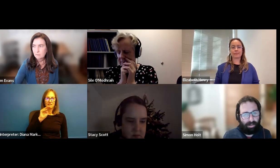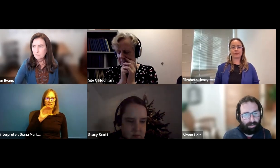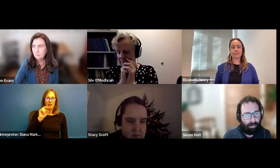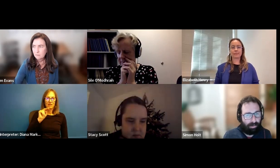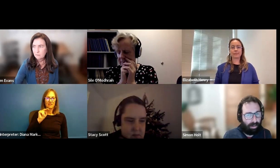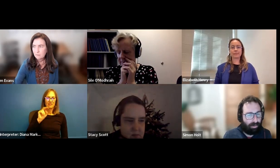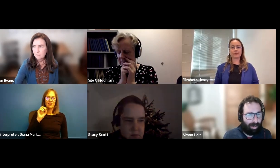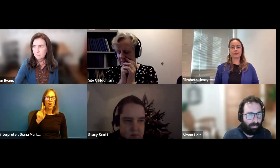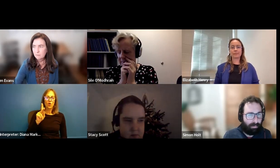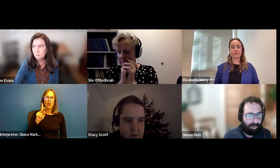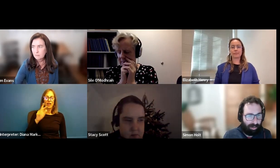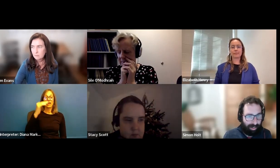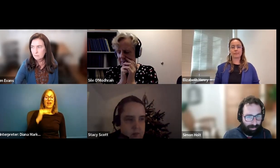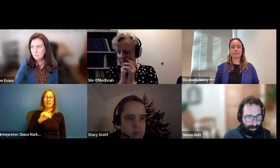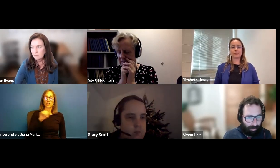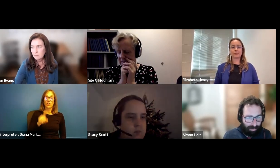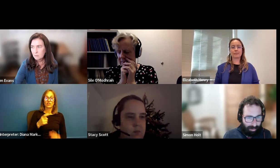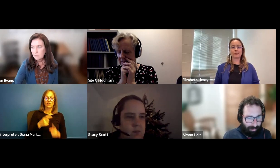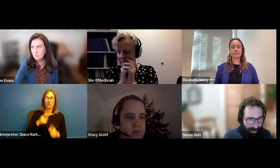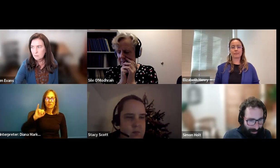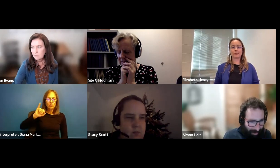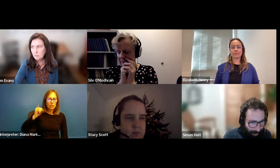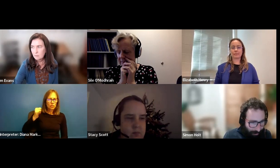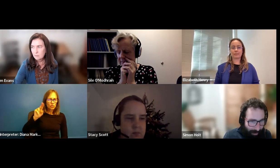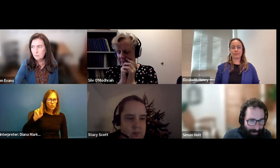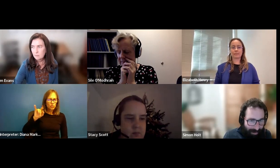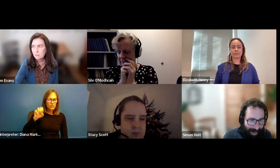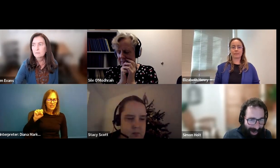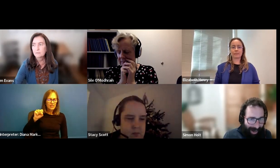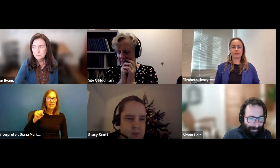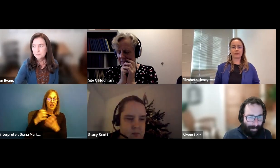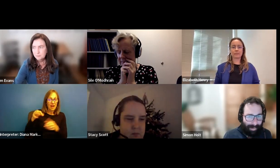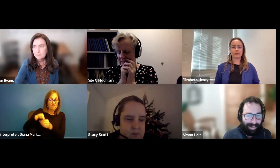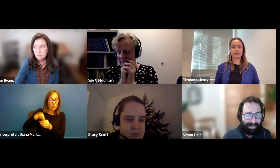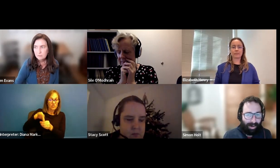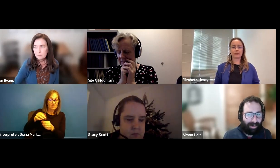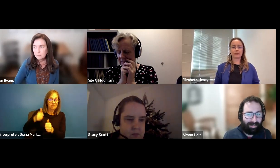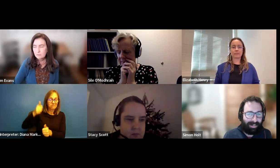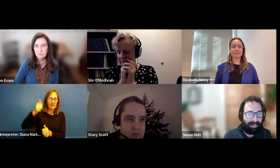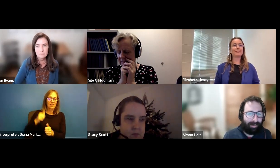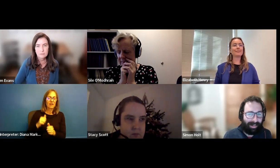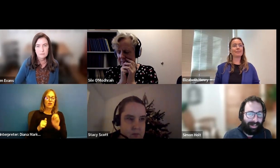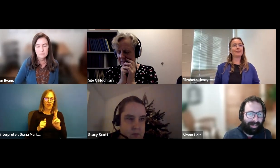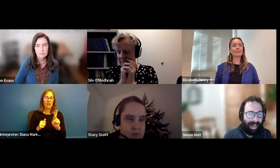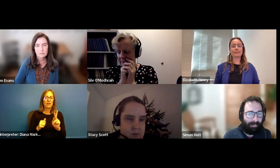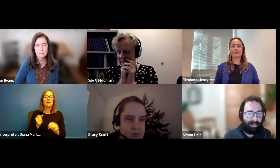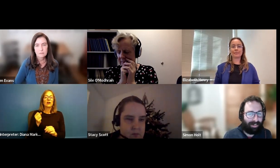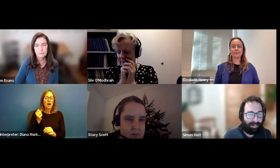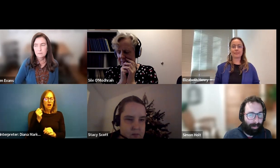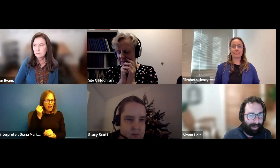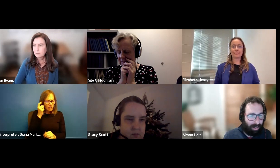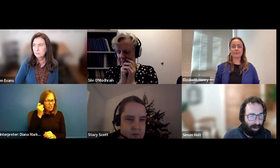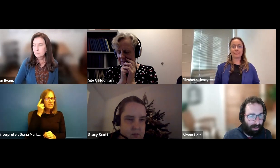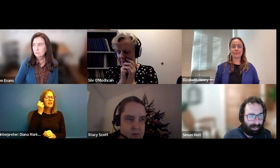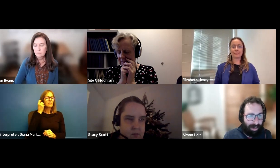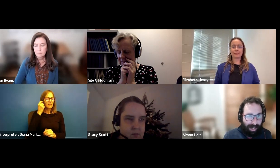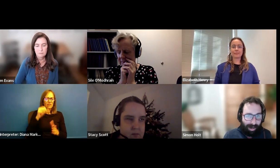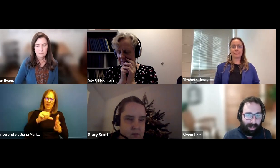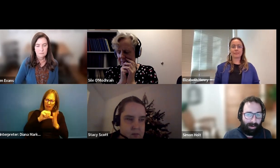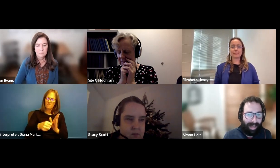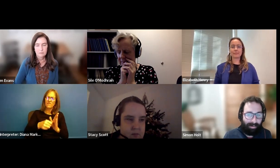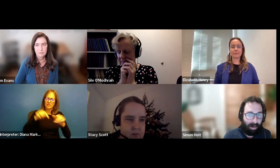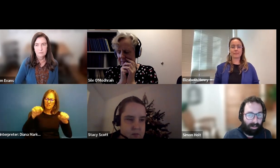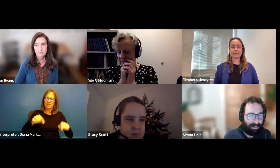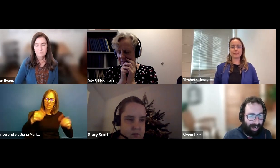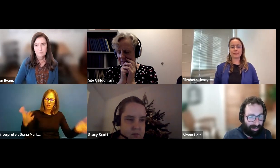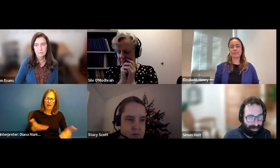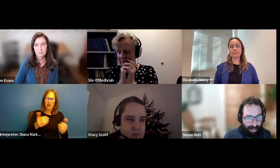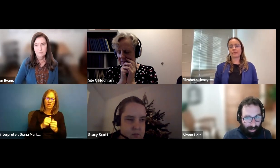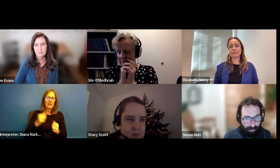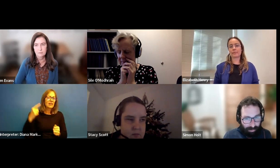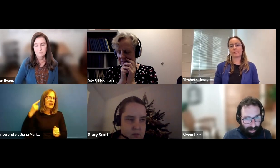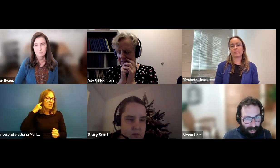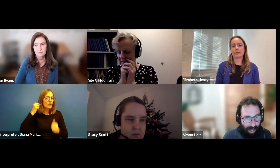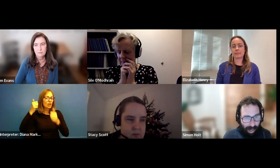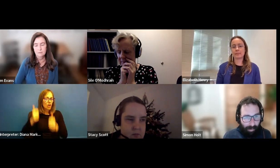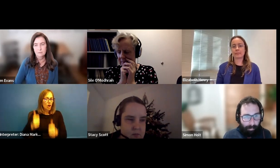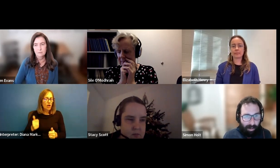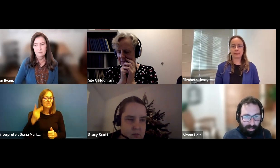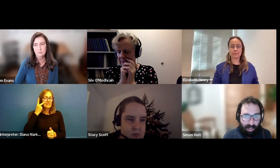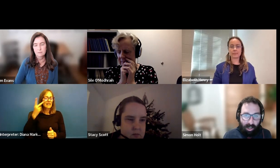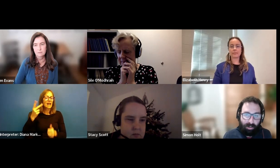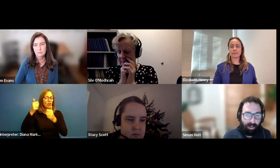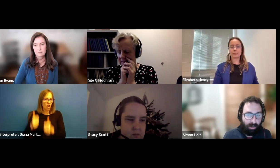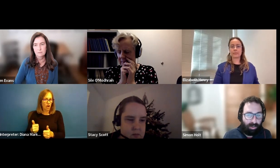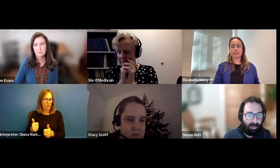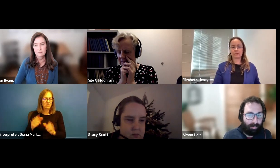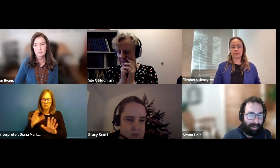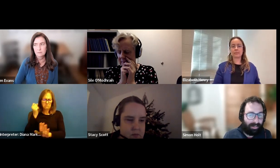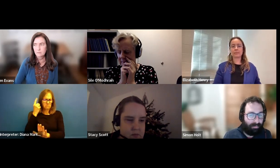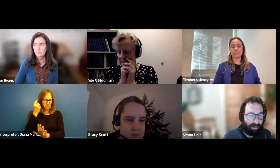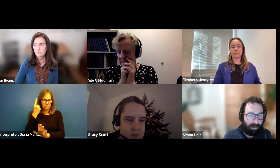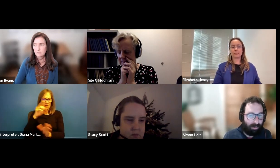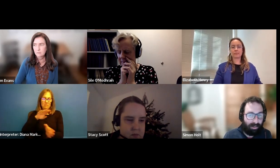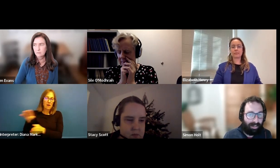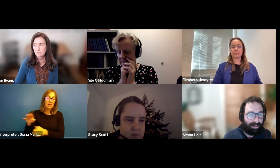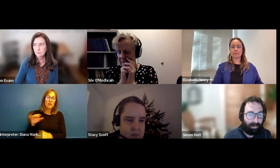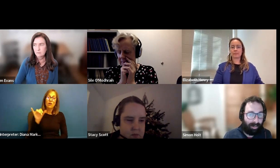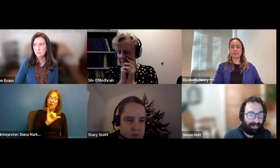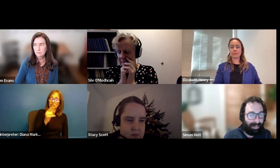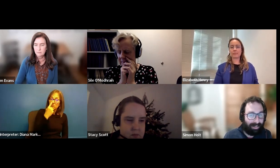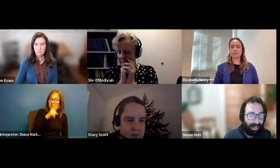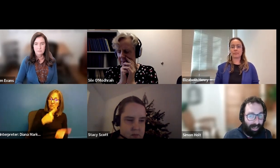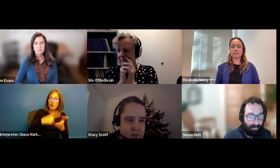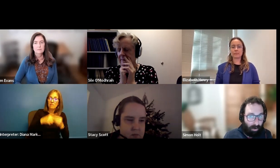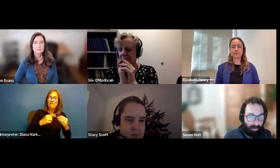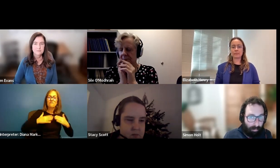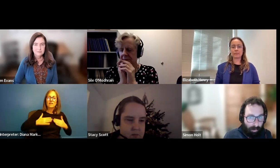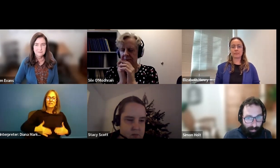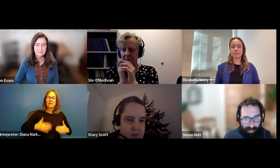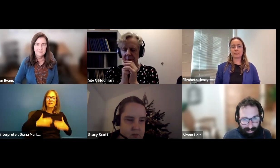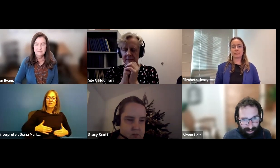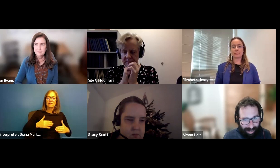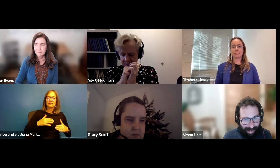Simon Holt: this one, as well from Julie has also received a lot of votes. Um! So understandably the emphasis has been on uh hearing, loss and sight loss. But could you also speak to physical disabilities involving movement.